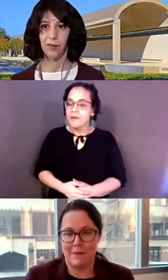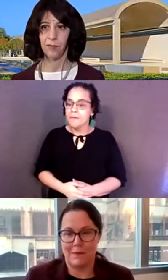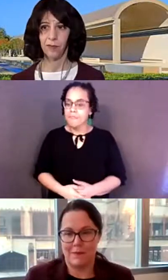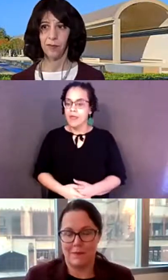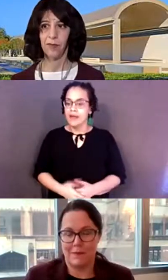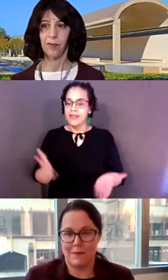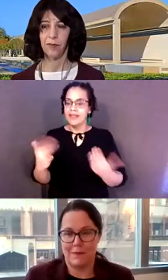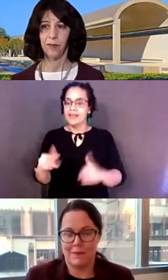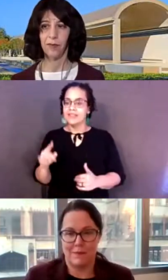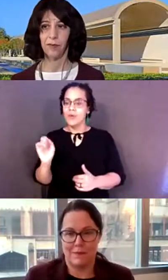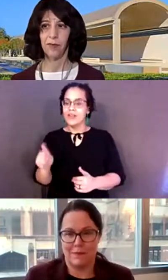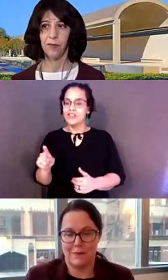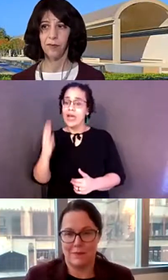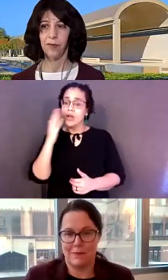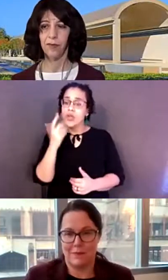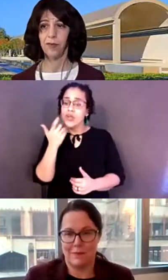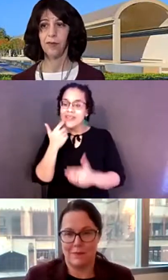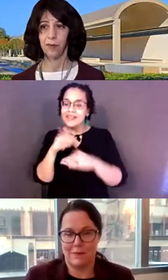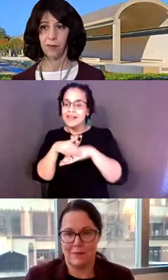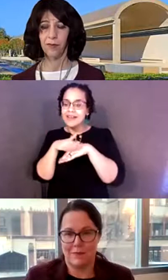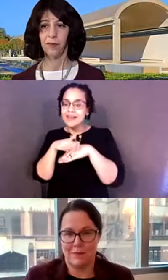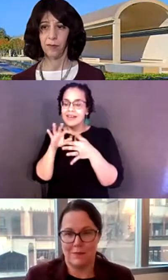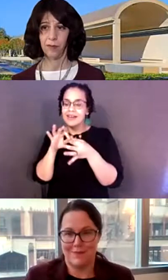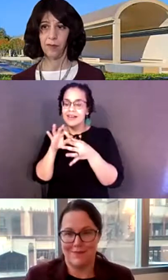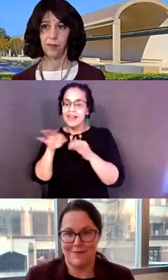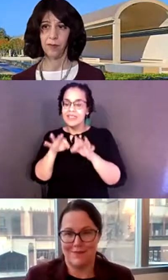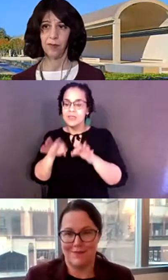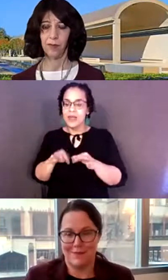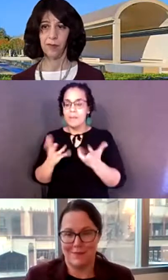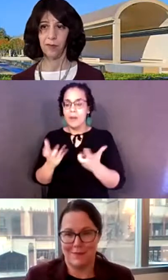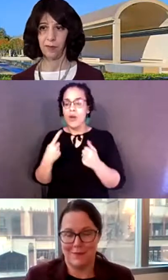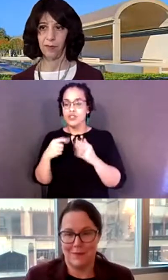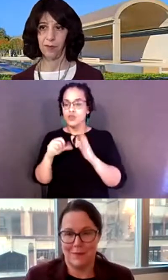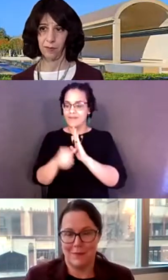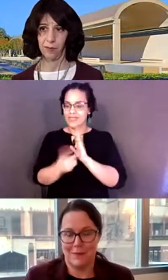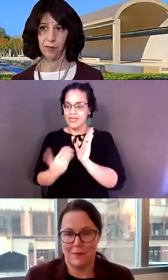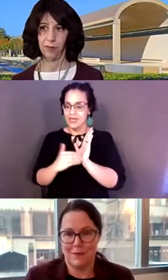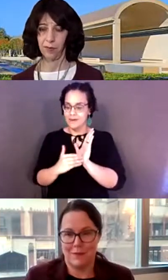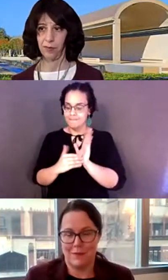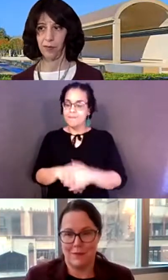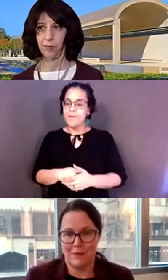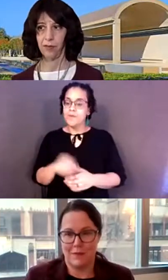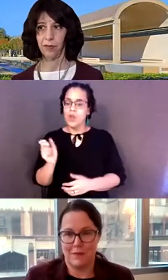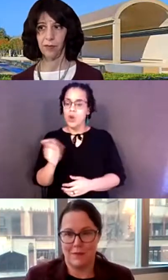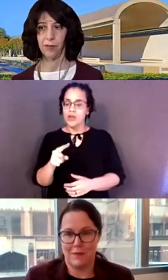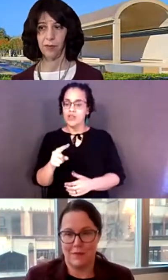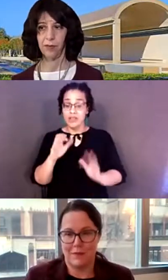but um I want to verbalize it again. The question is how